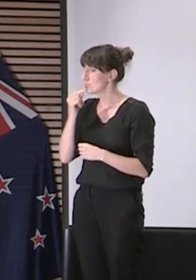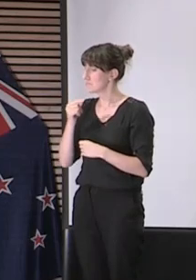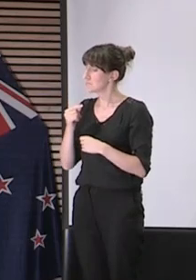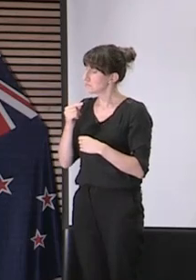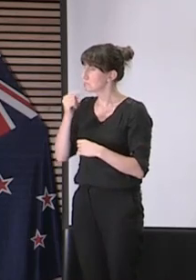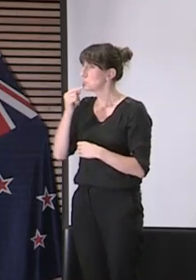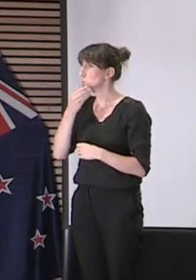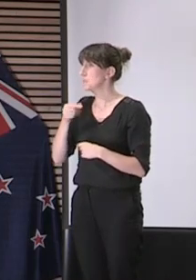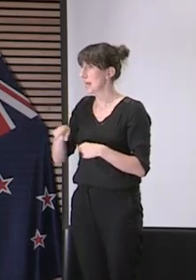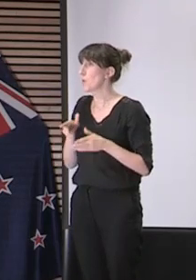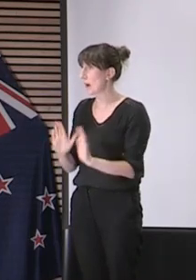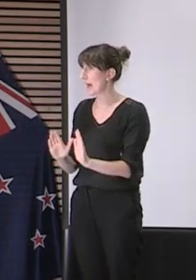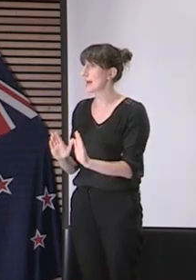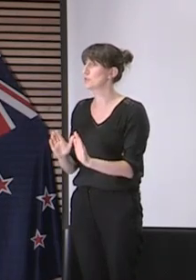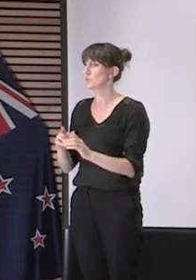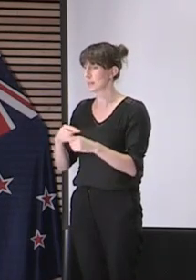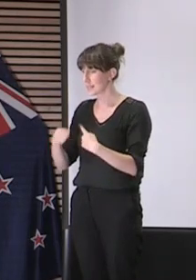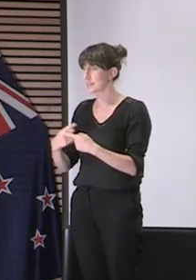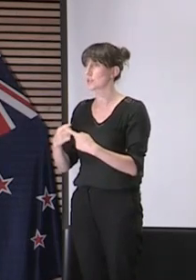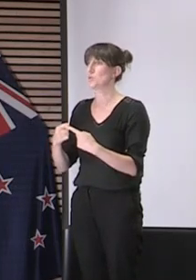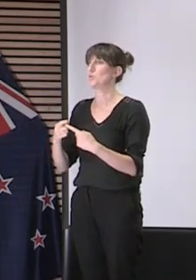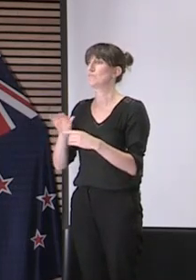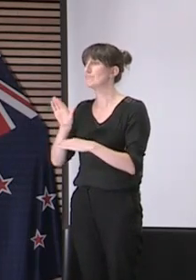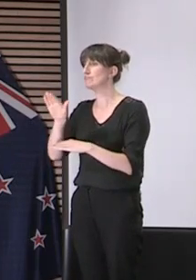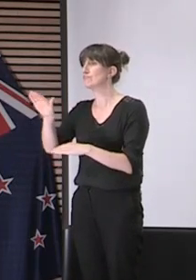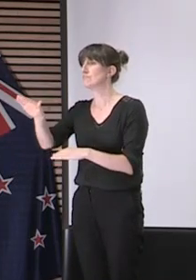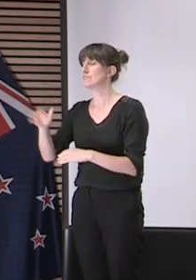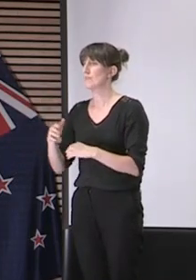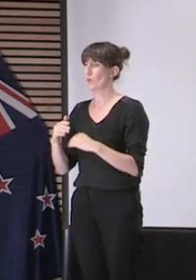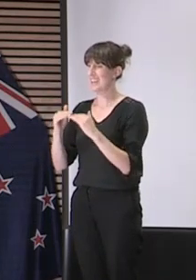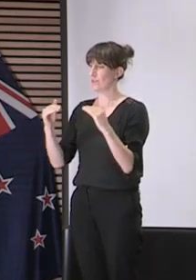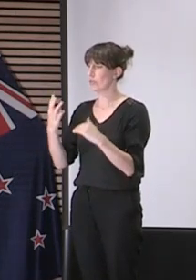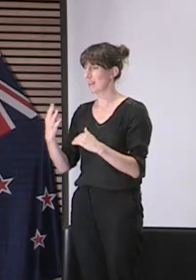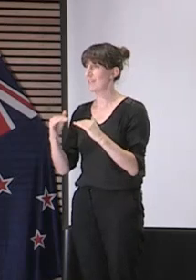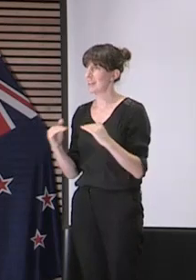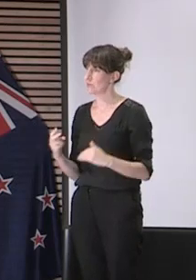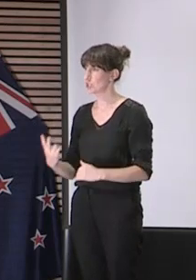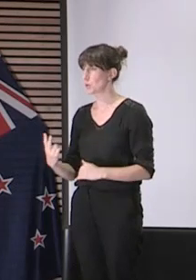much of your laboratory capacity and still do wider testing. That would be part of